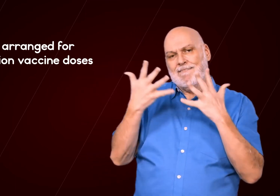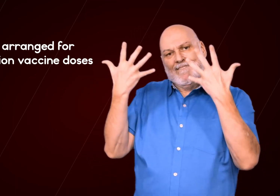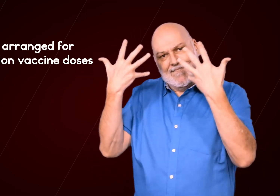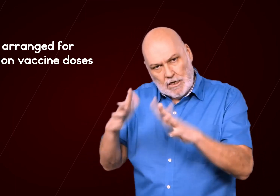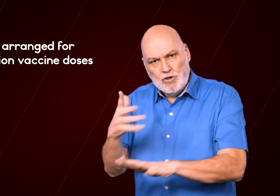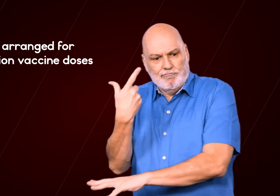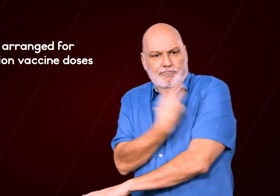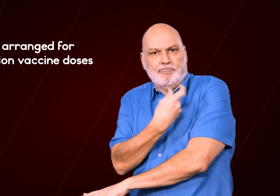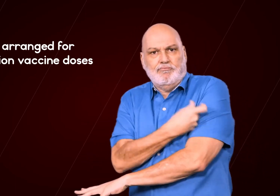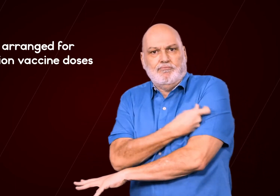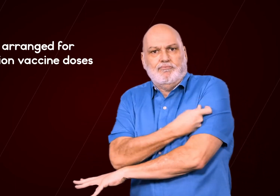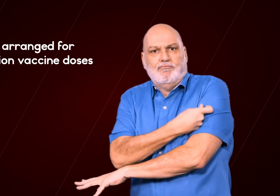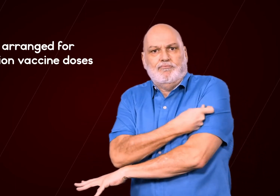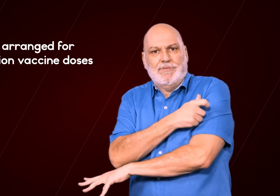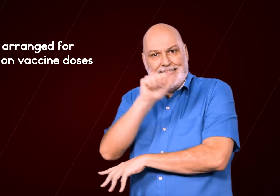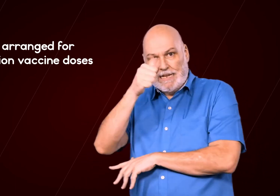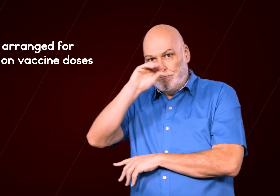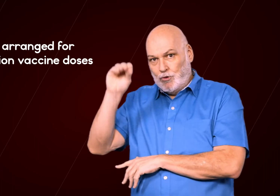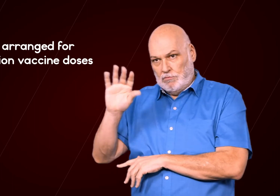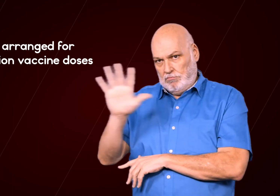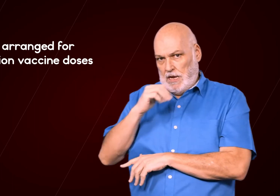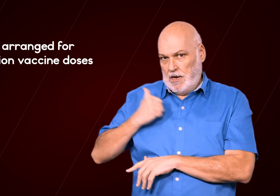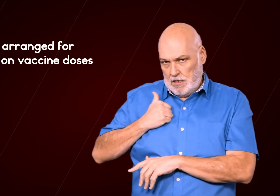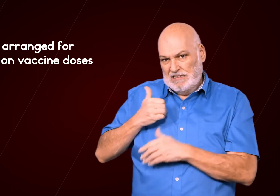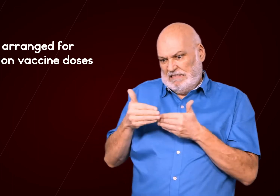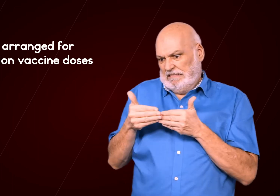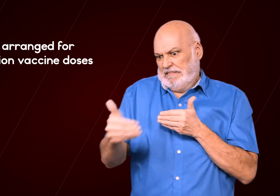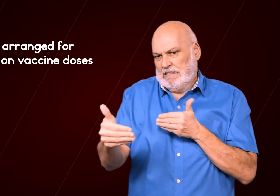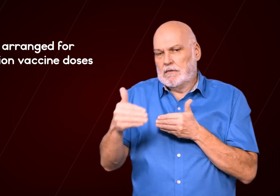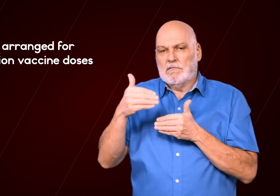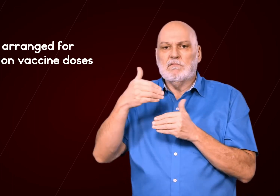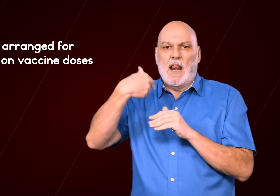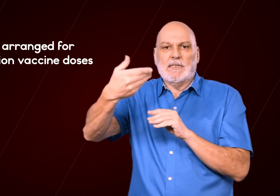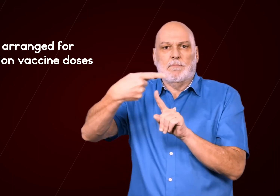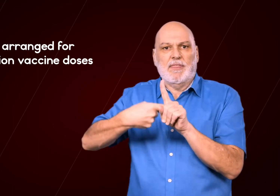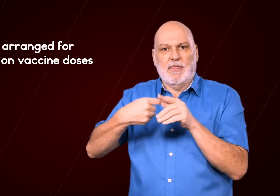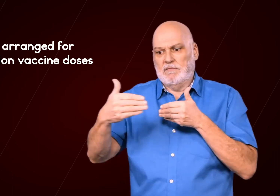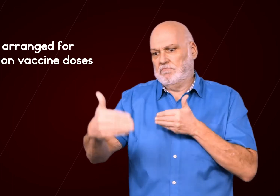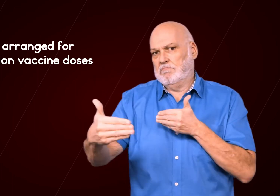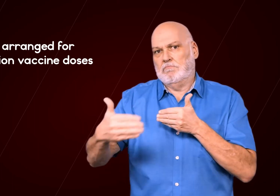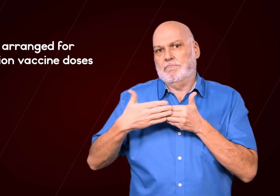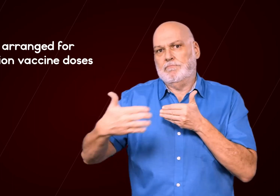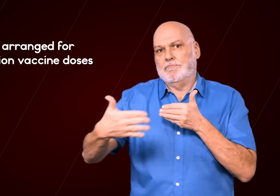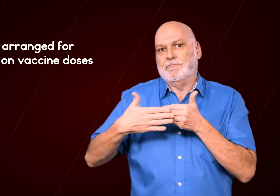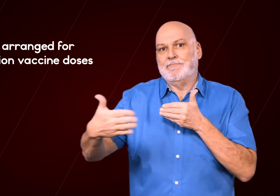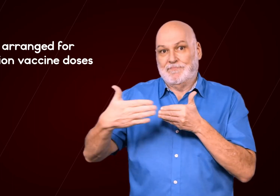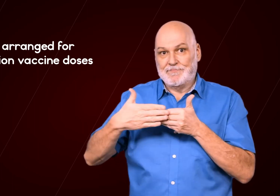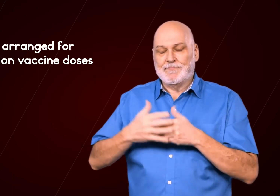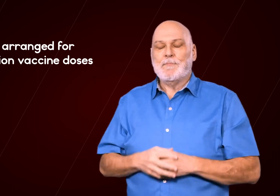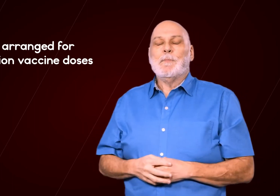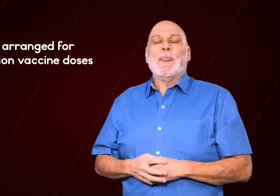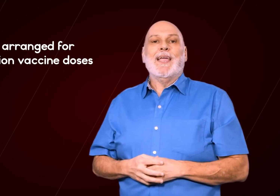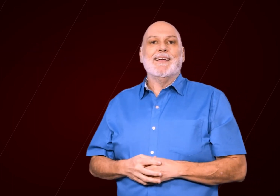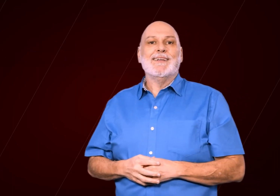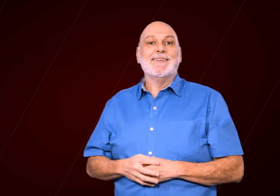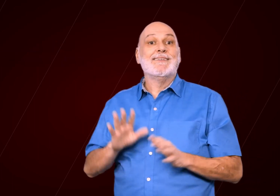population within the next month.